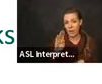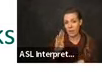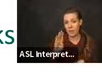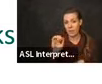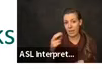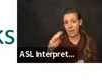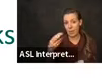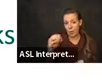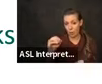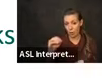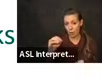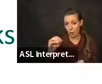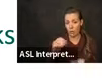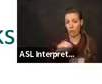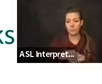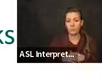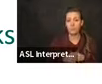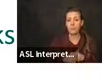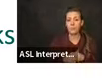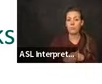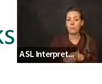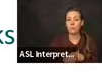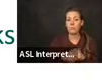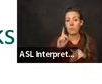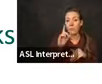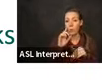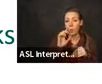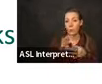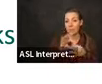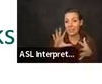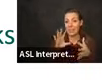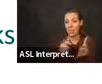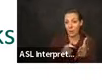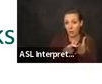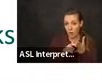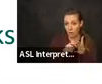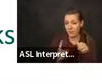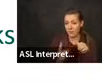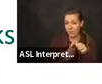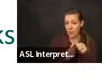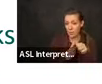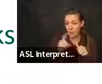mandate, the first criteria is having CDC